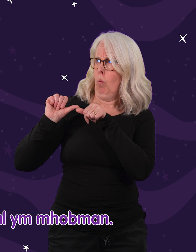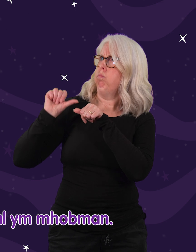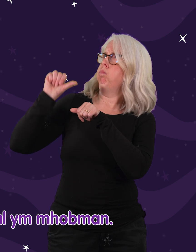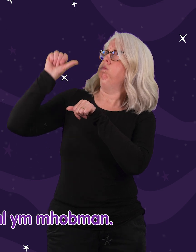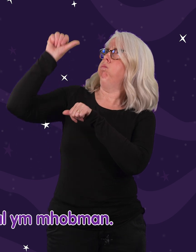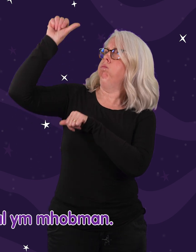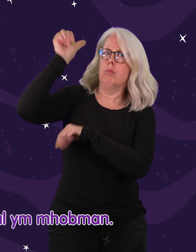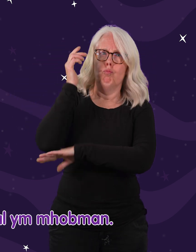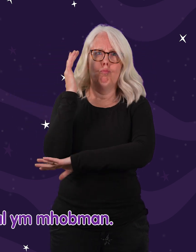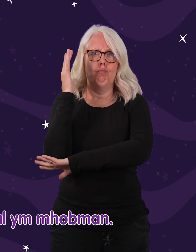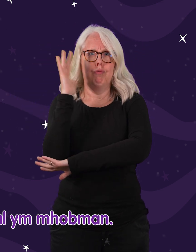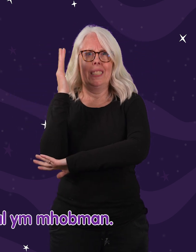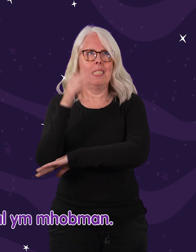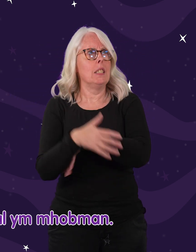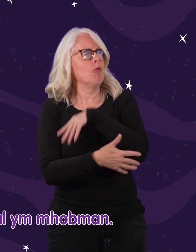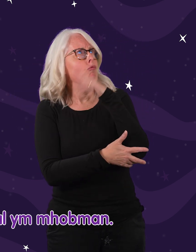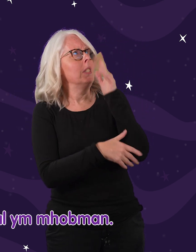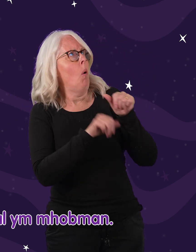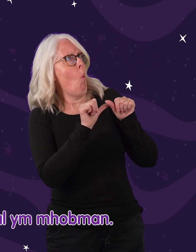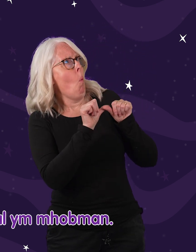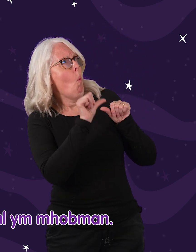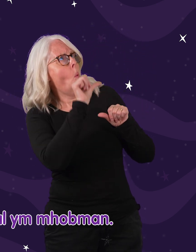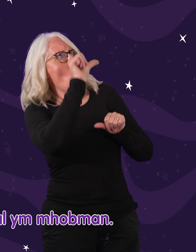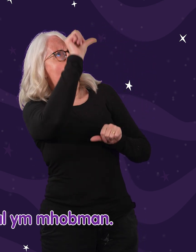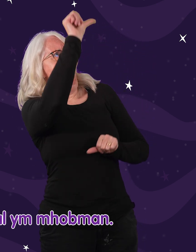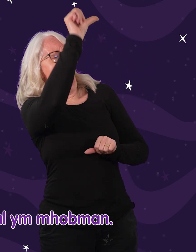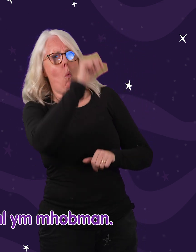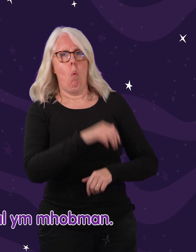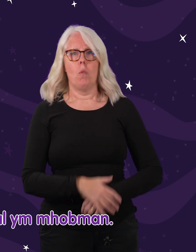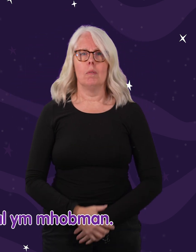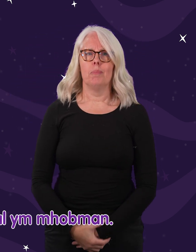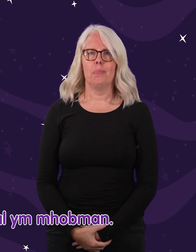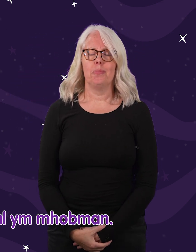There are green trees everywhere.